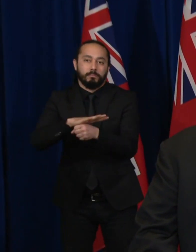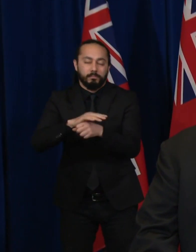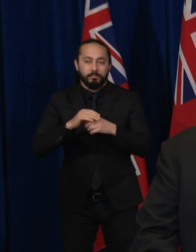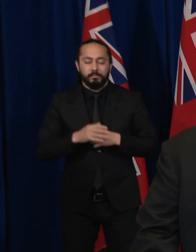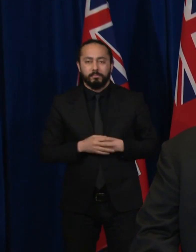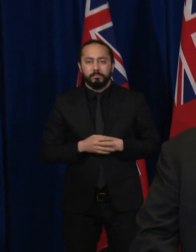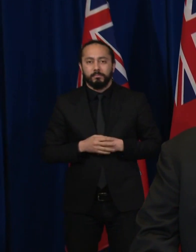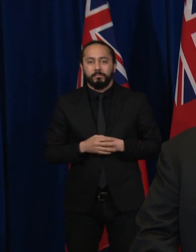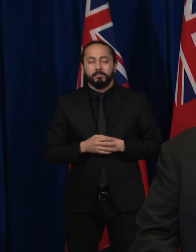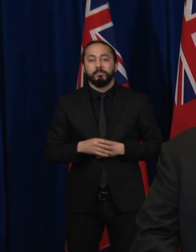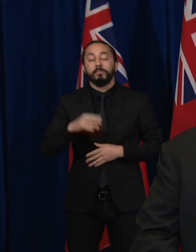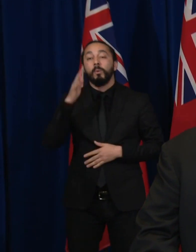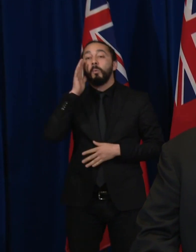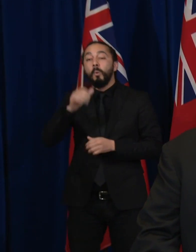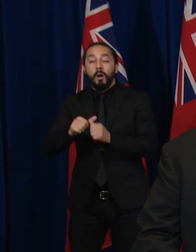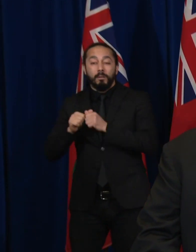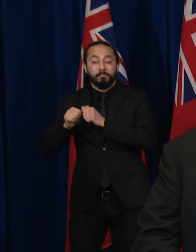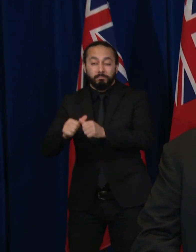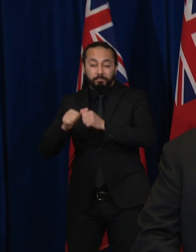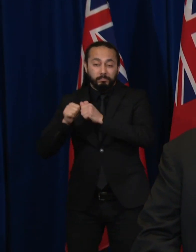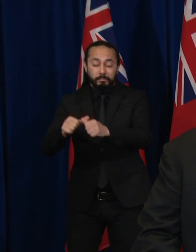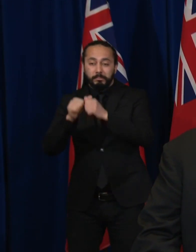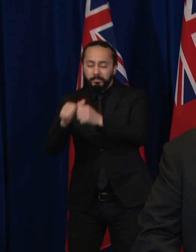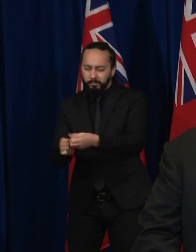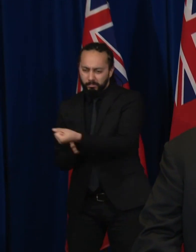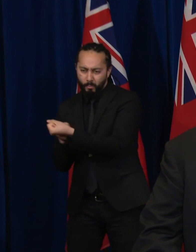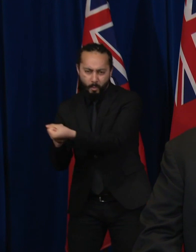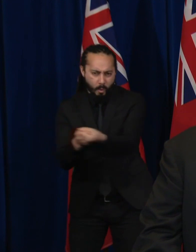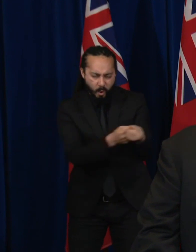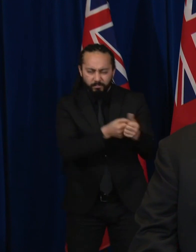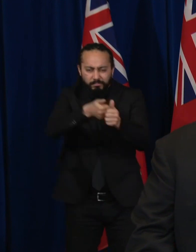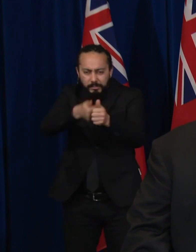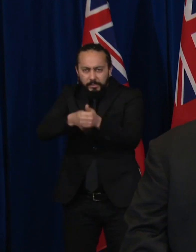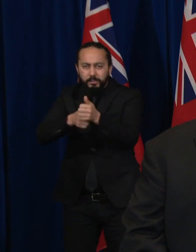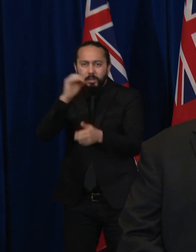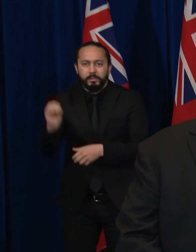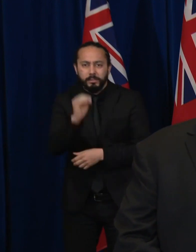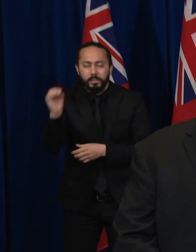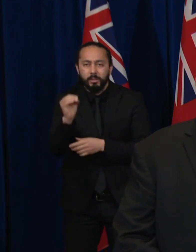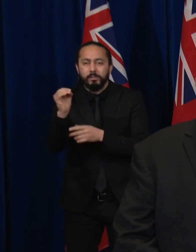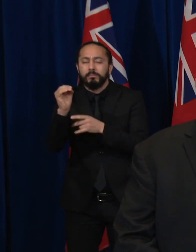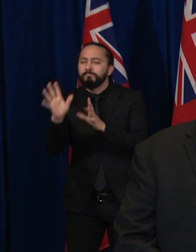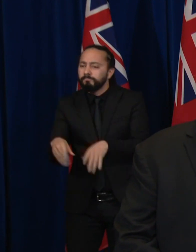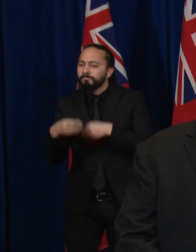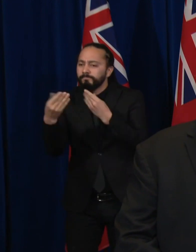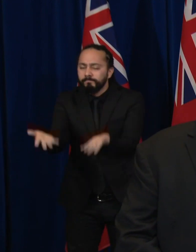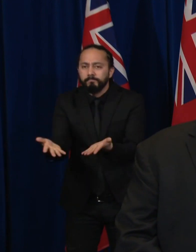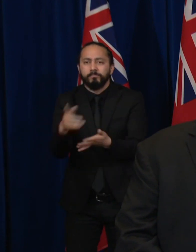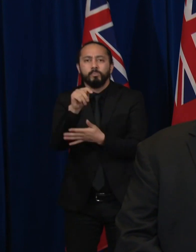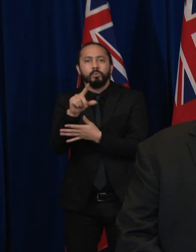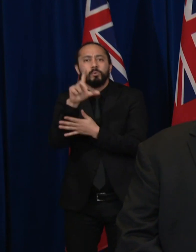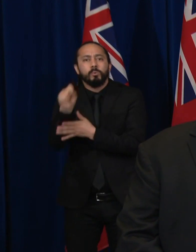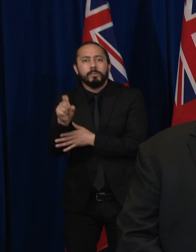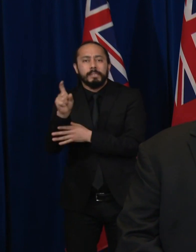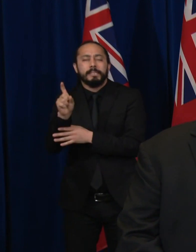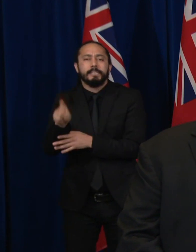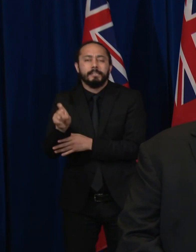stop at nothing to give every Ontarian the support they need and the tools we can not consecrate -- we can not hallow, this ground-- they need to overcome this terrible,